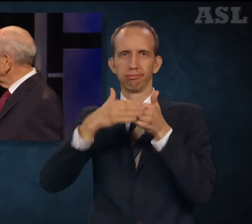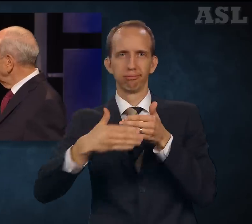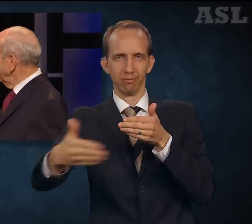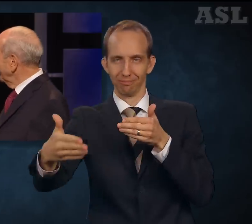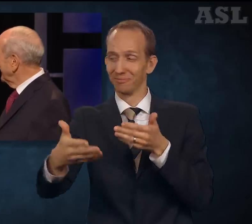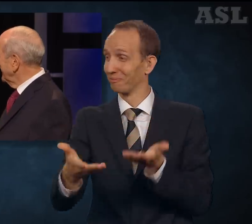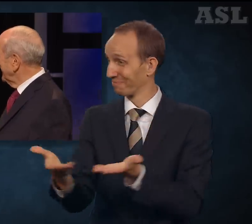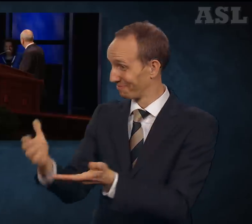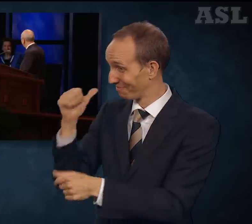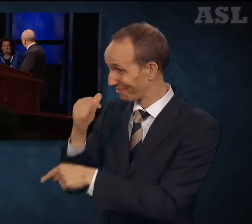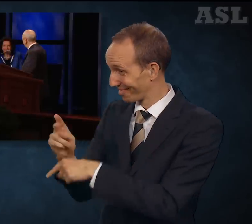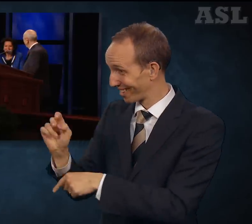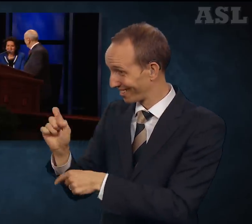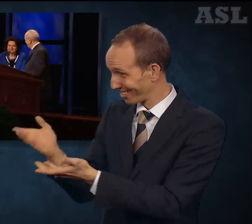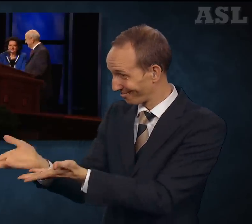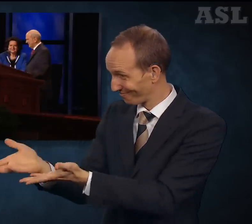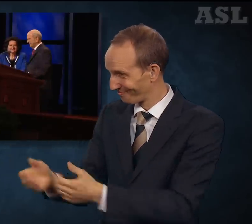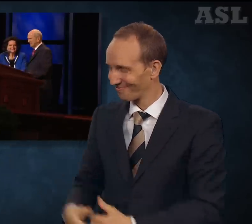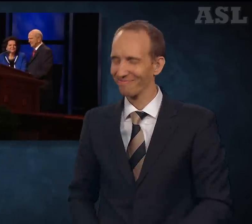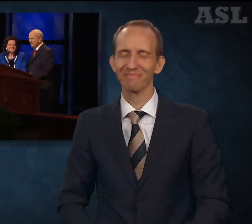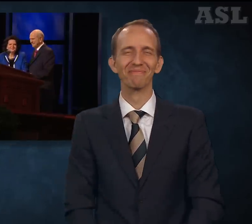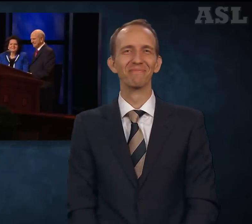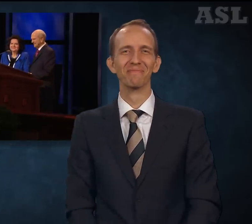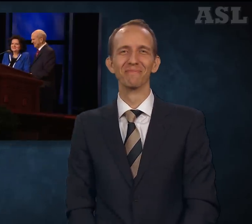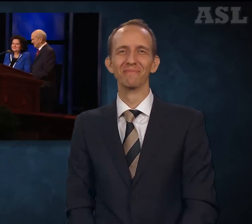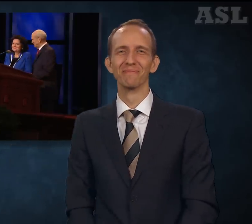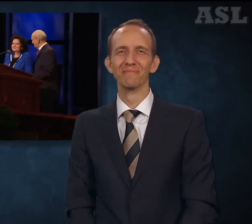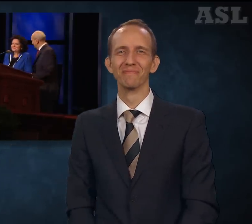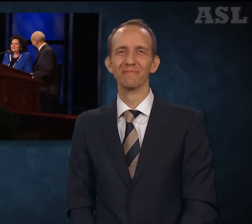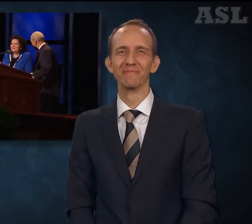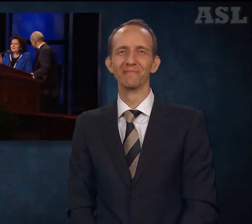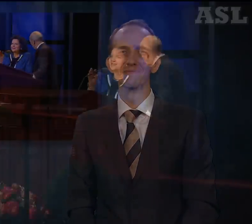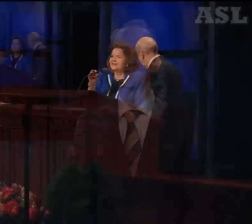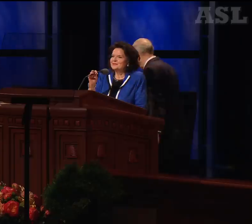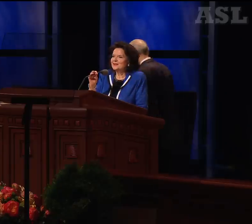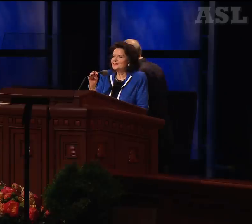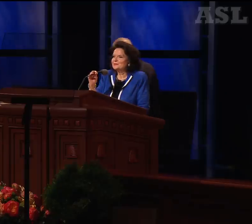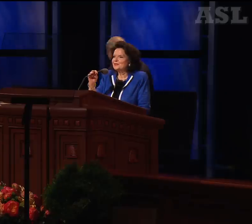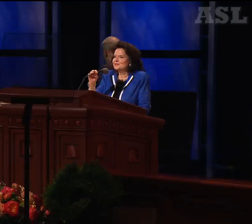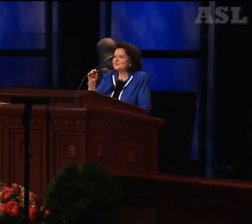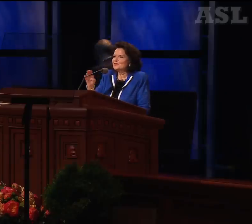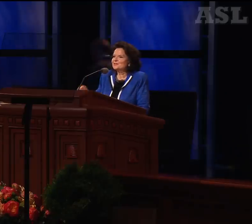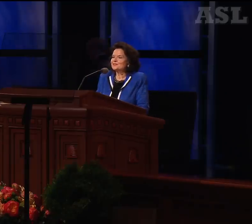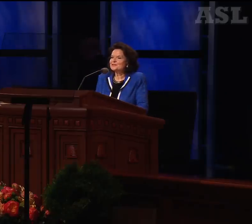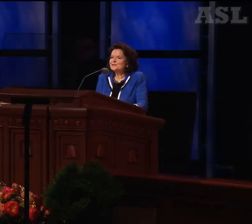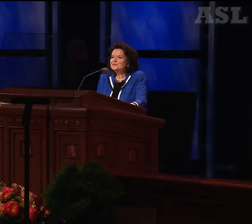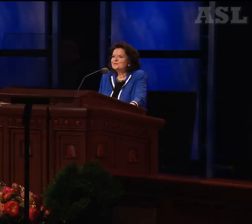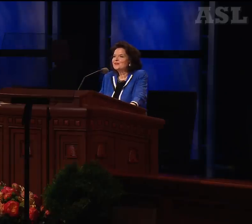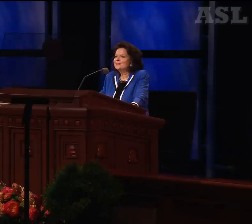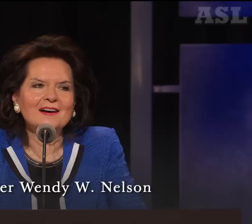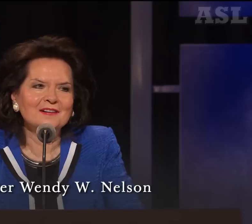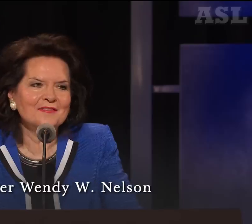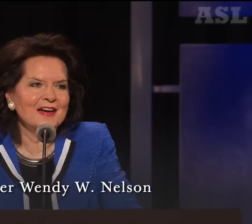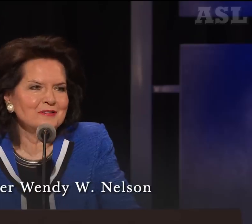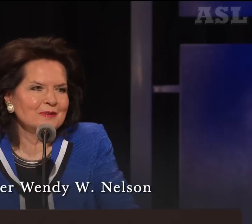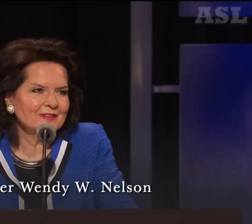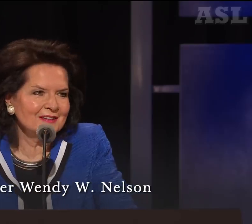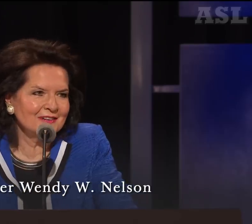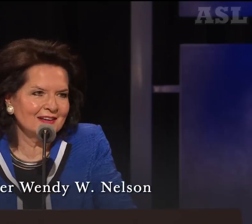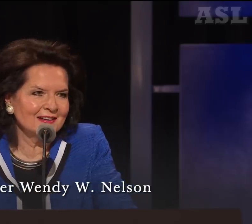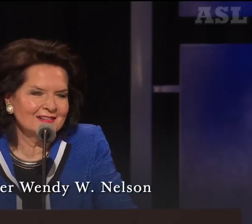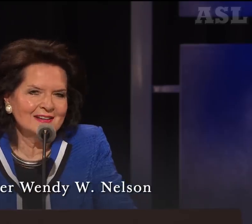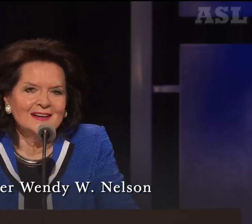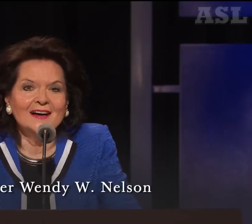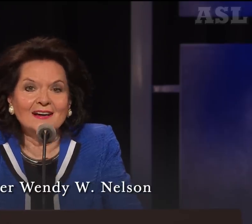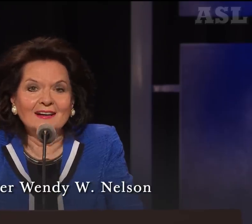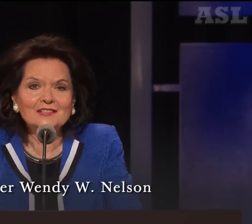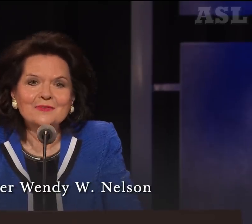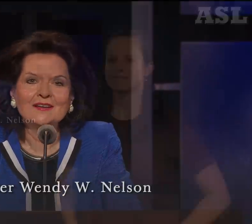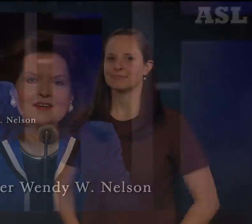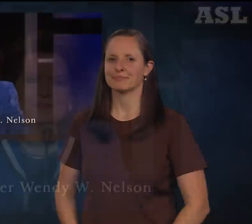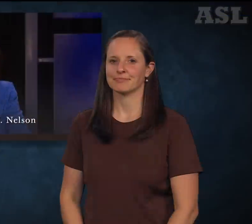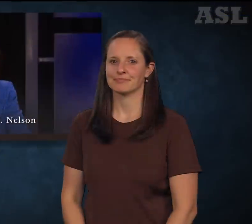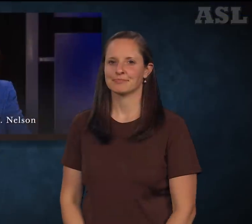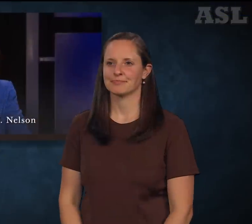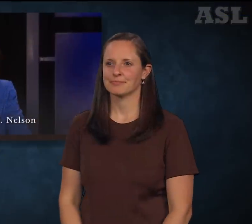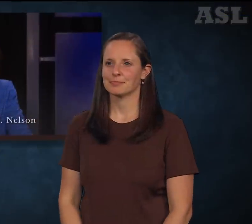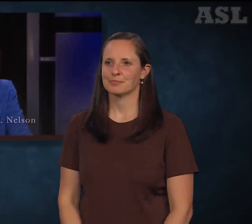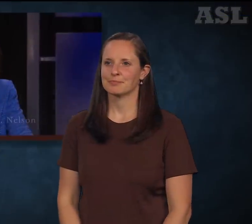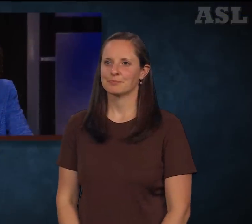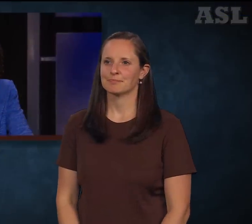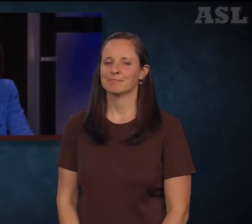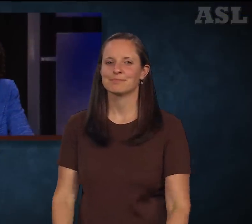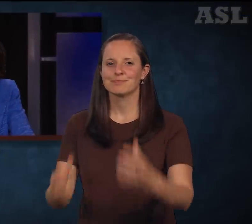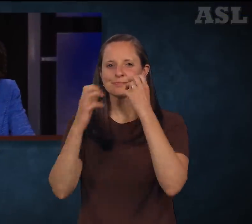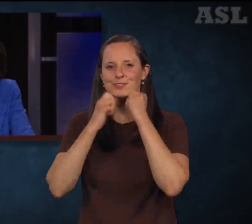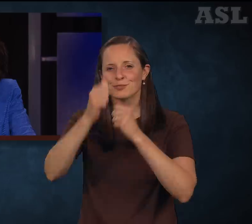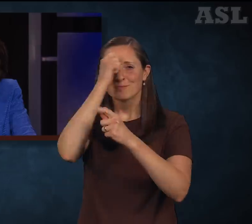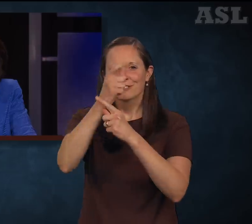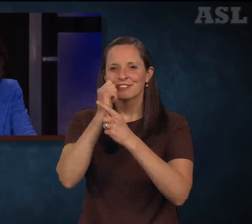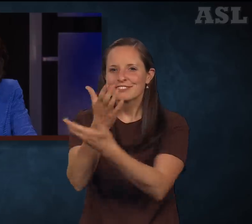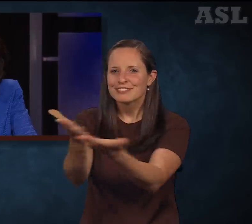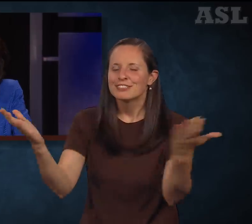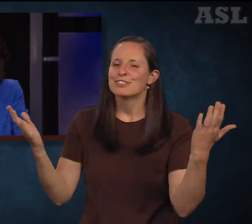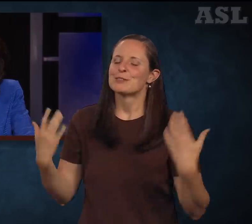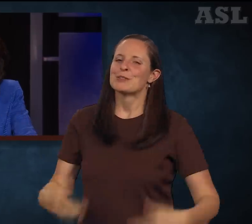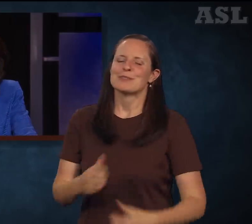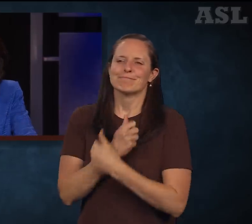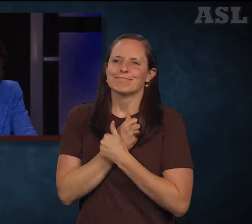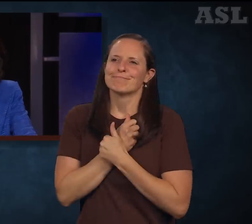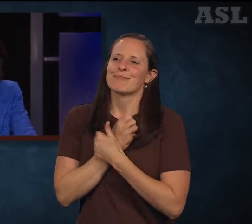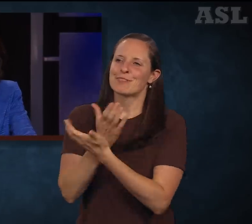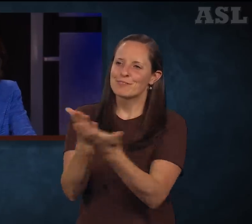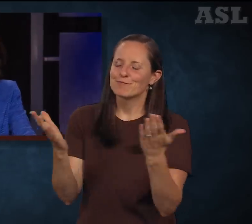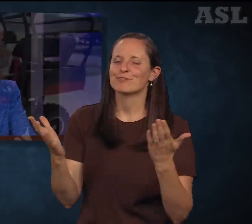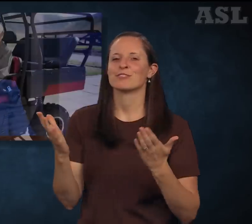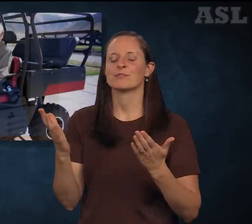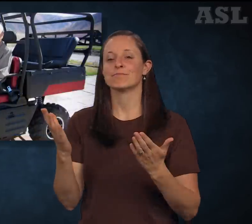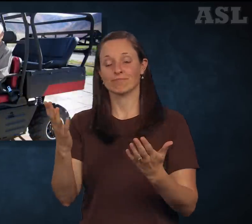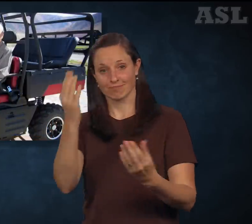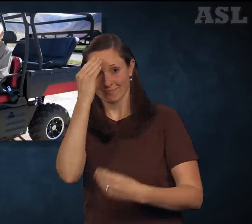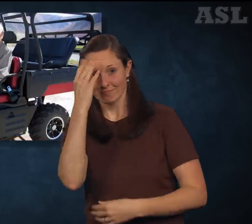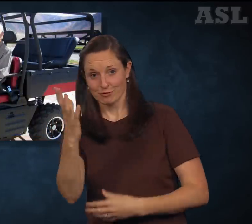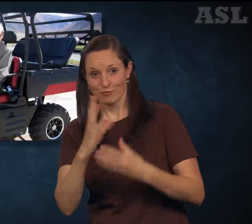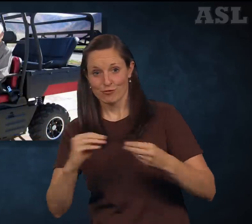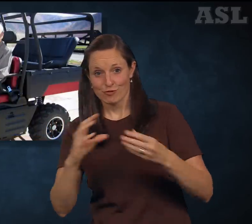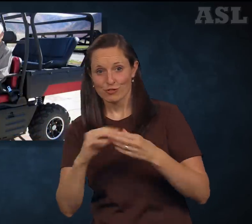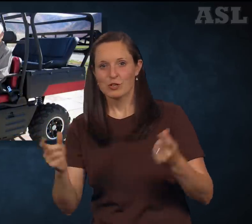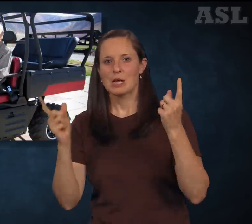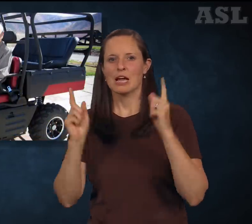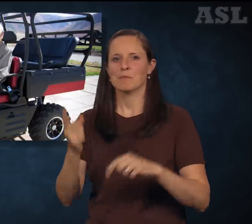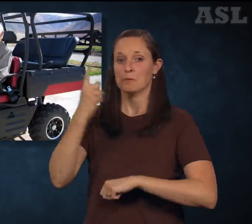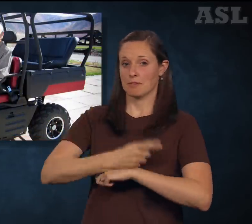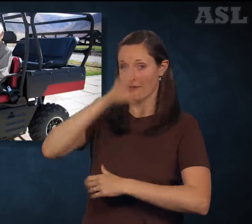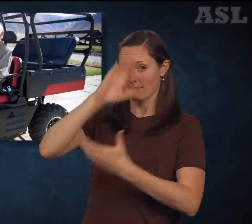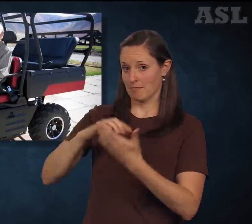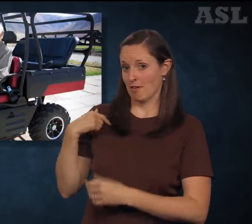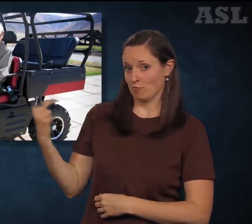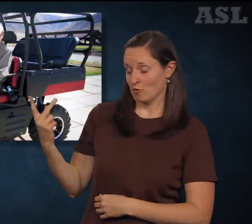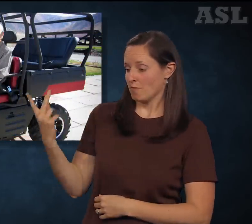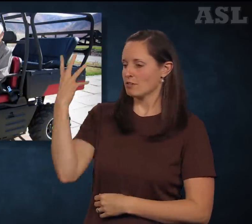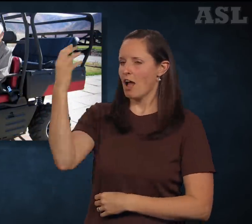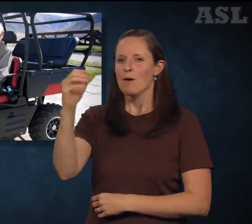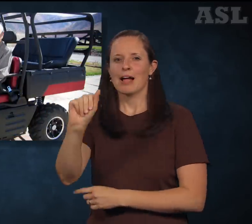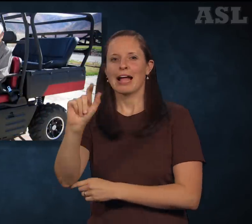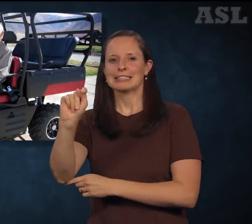PLEASE, SISTER NELSON.